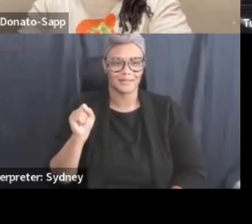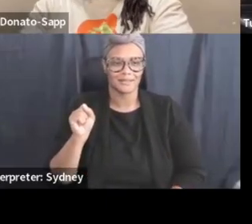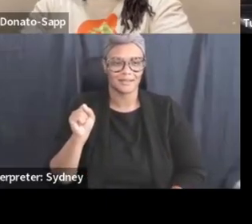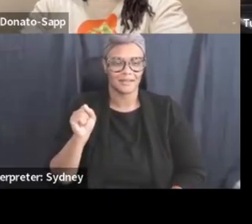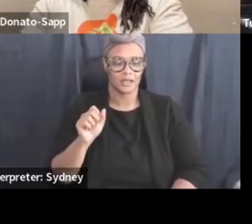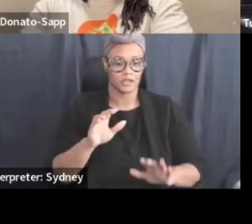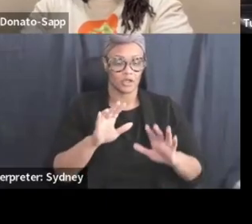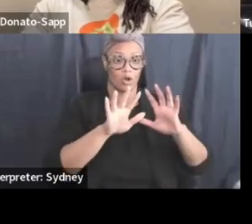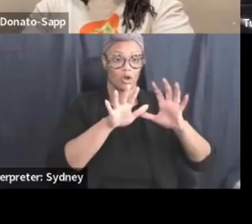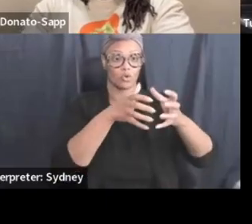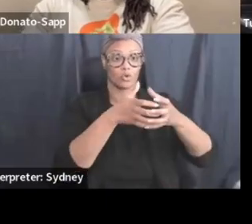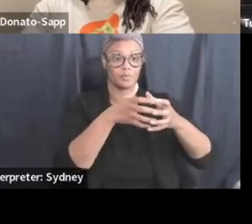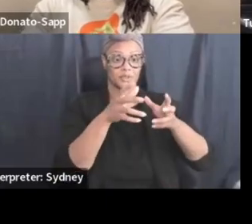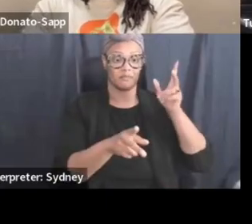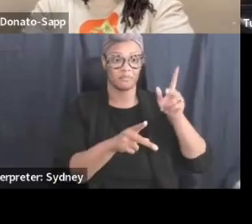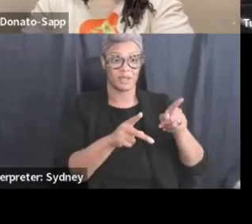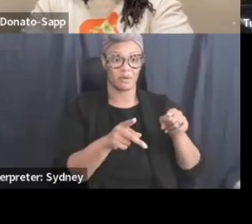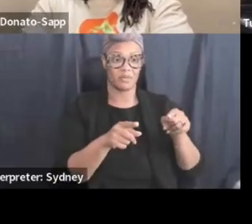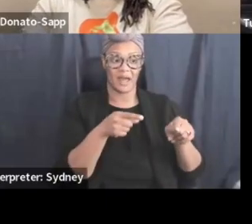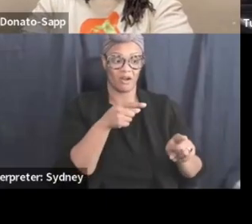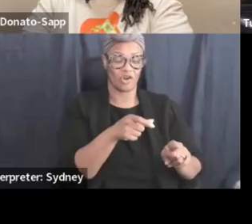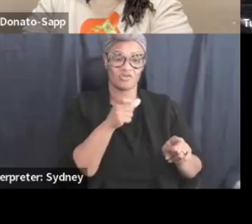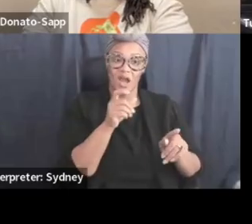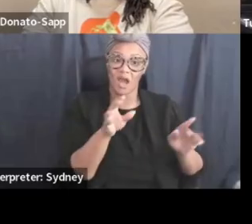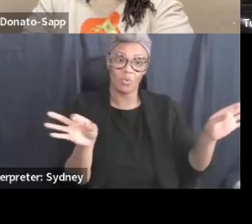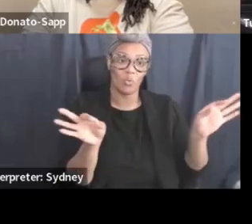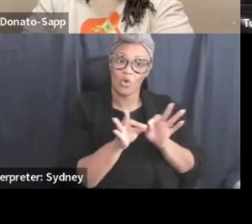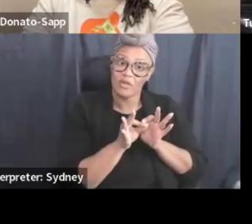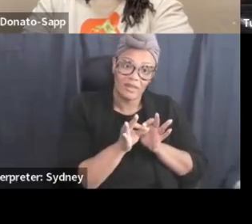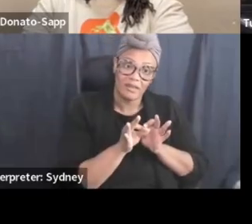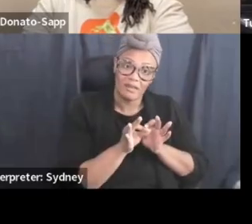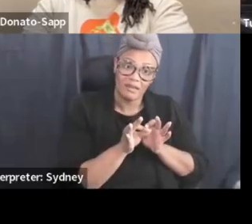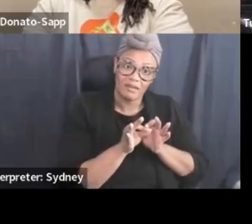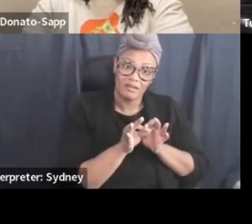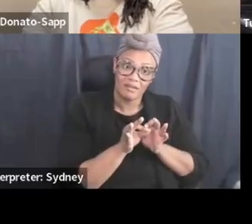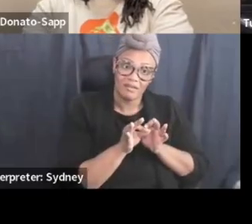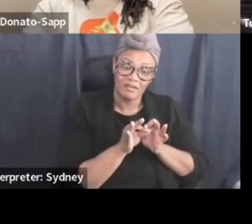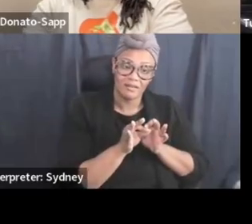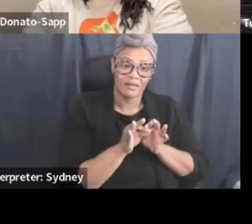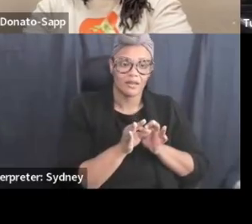who are not worthy? And I don't think we can pretend it's not real because